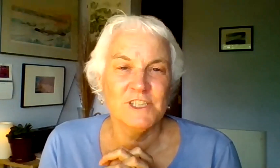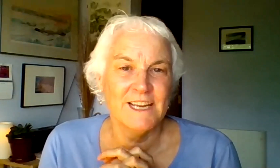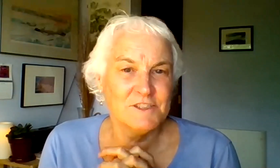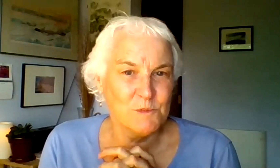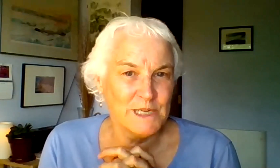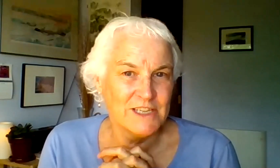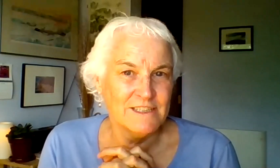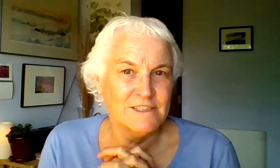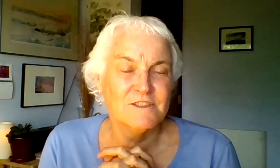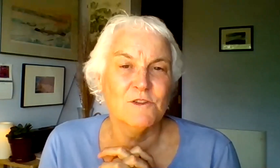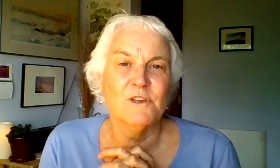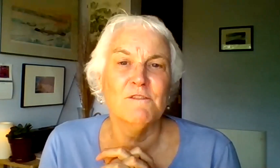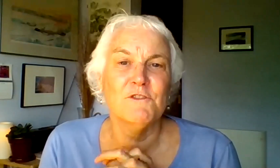speaker being interviewed live by an